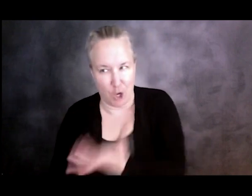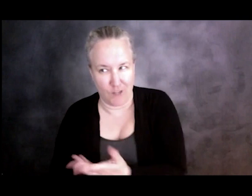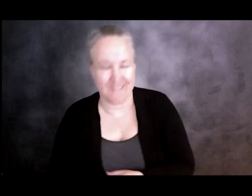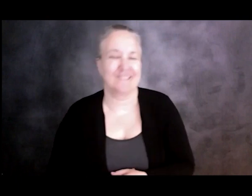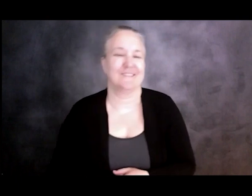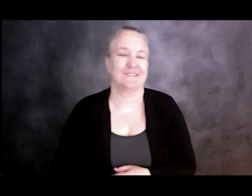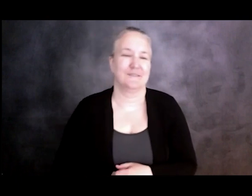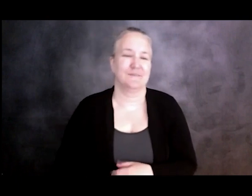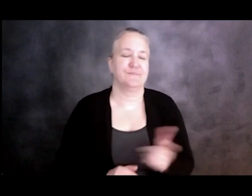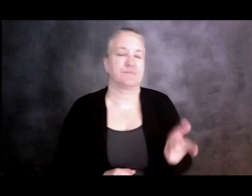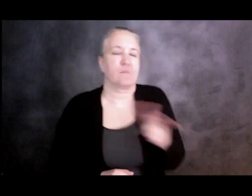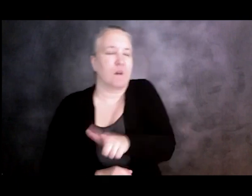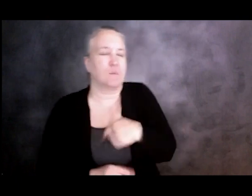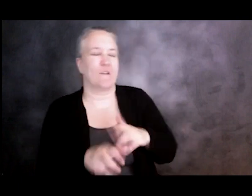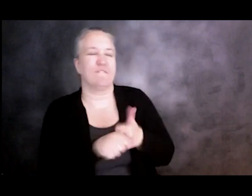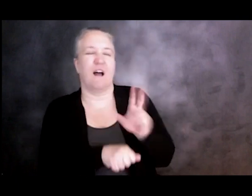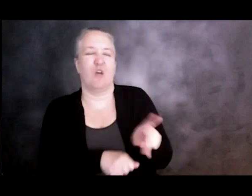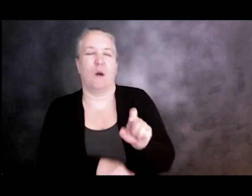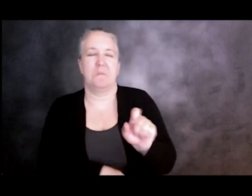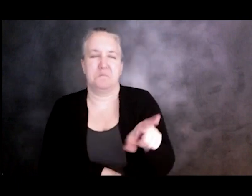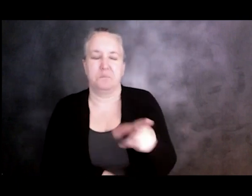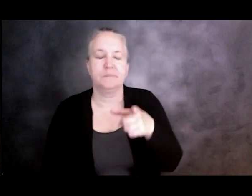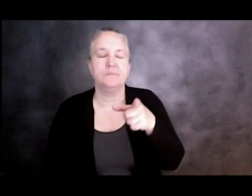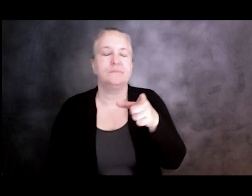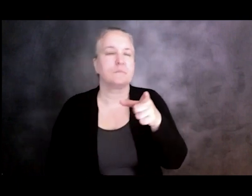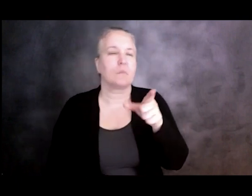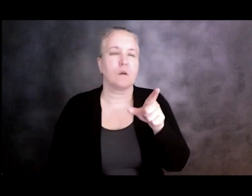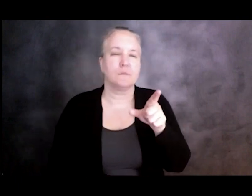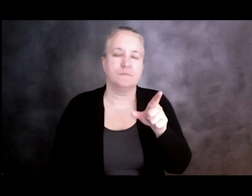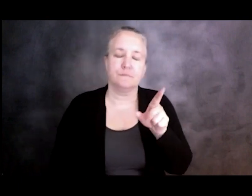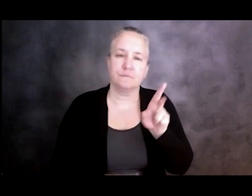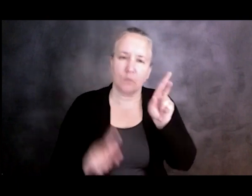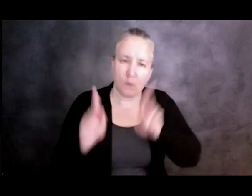But just to follow up on that, people could glean this just reading your fiction,